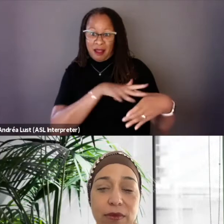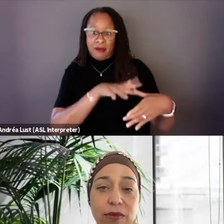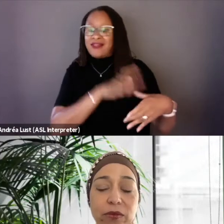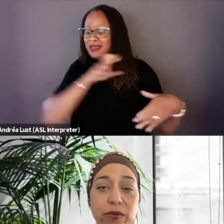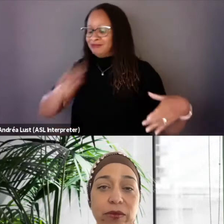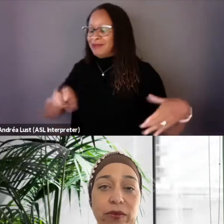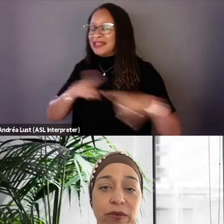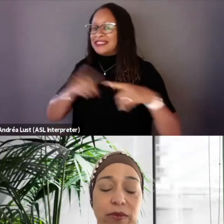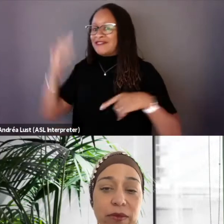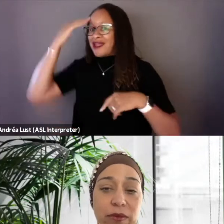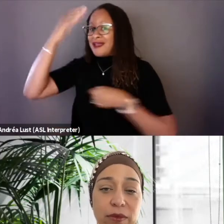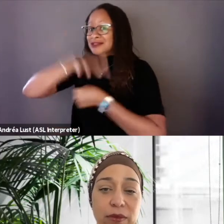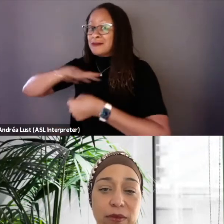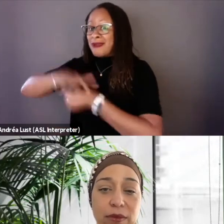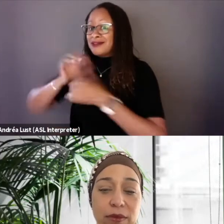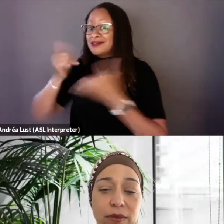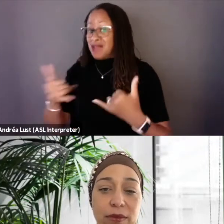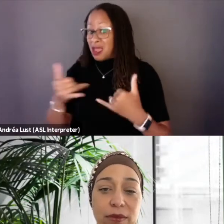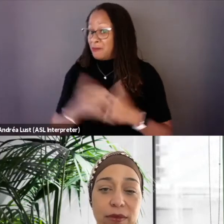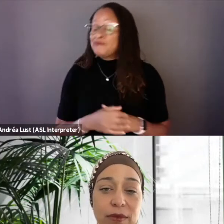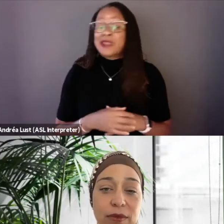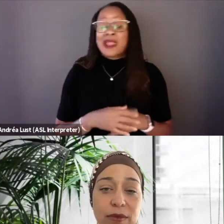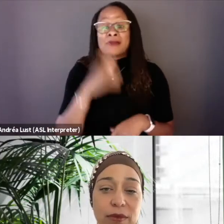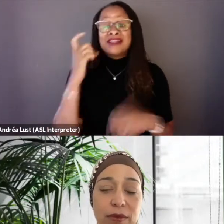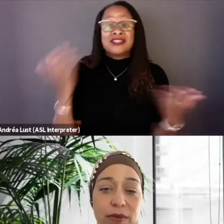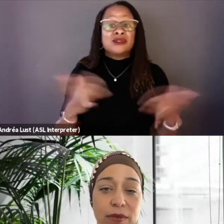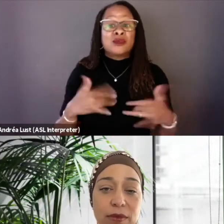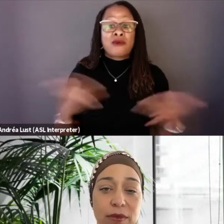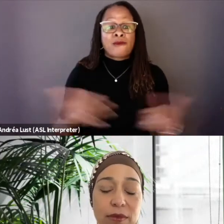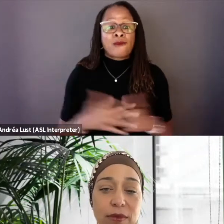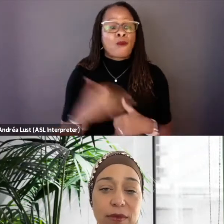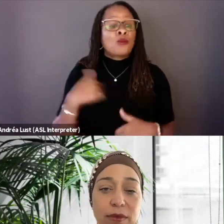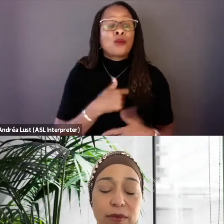because here's the thing, we wanted people to experience this